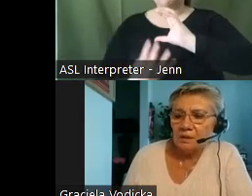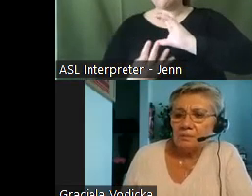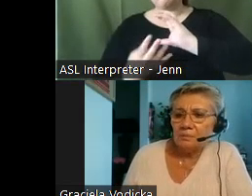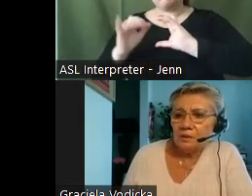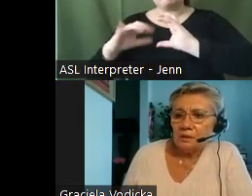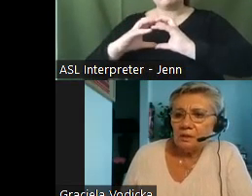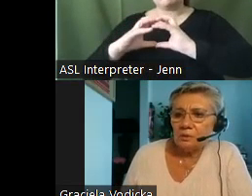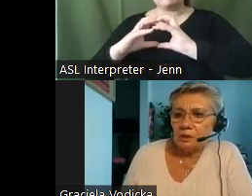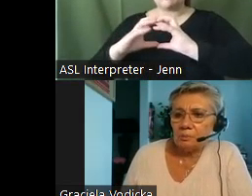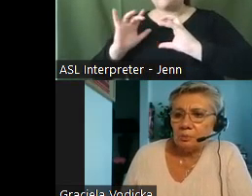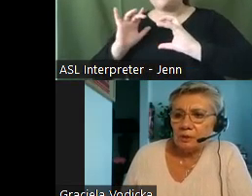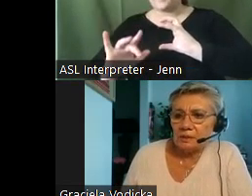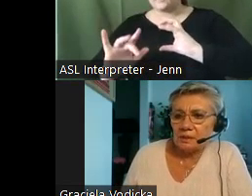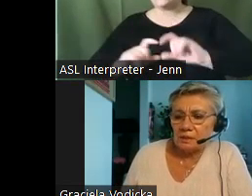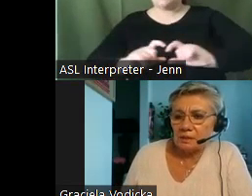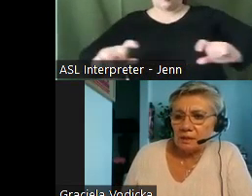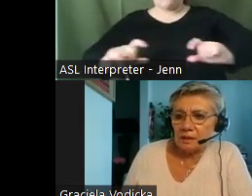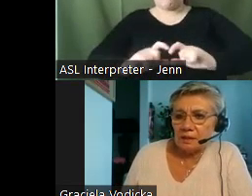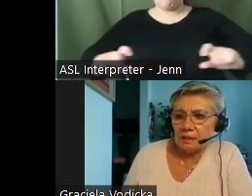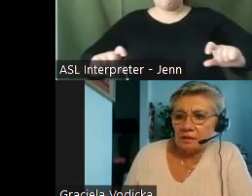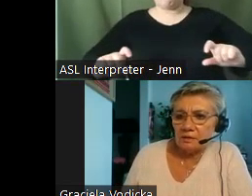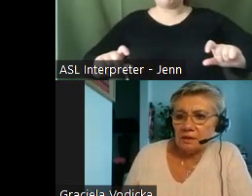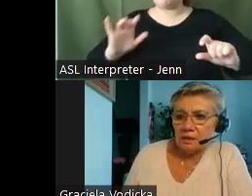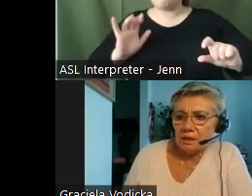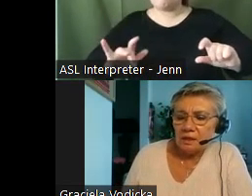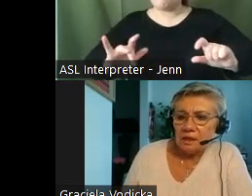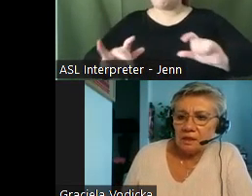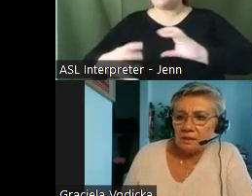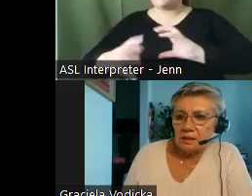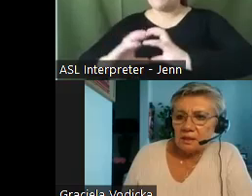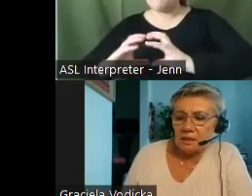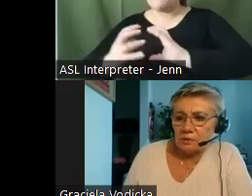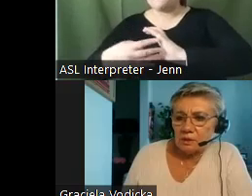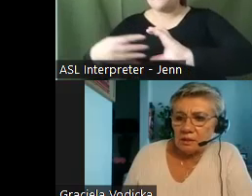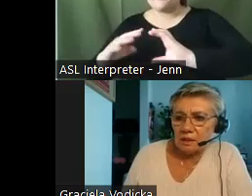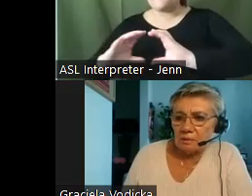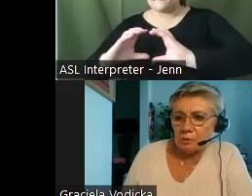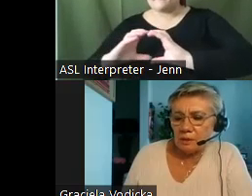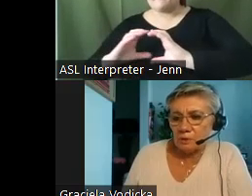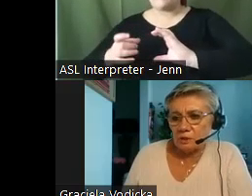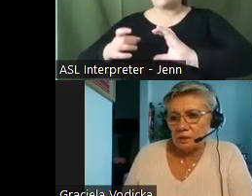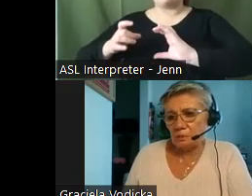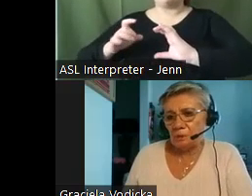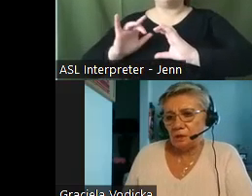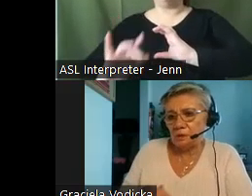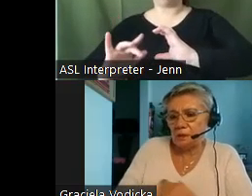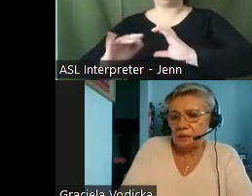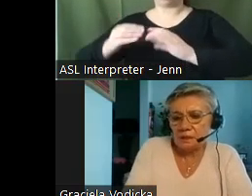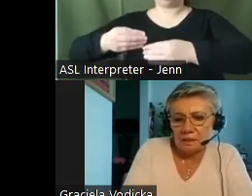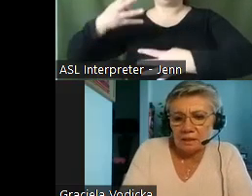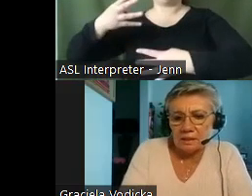you can select Spanish. If folks want to be able to access live simultaneous ASL interpretation,